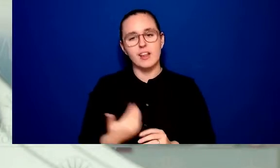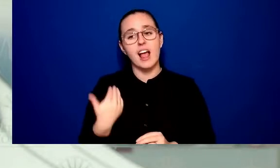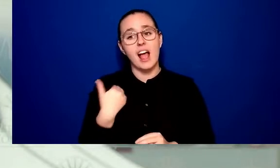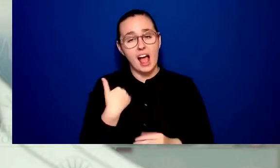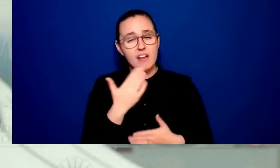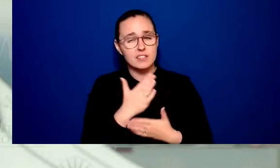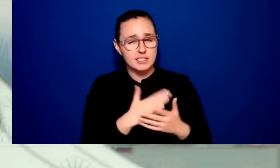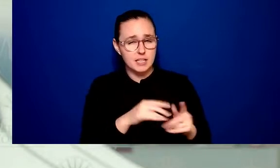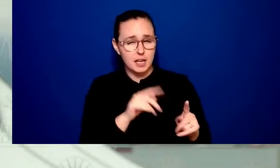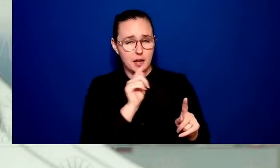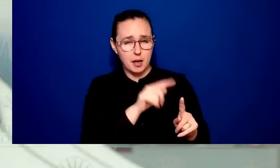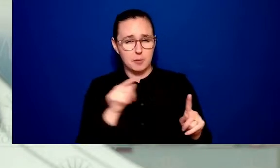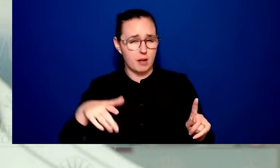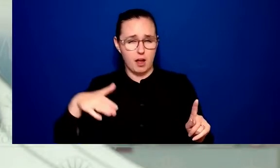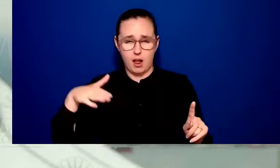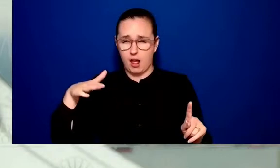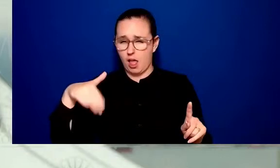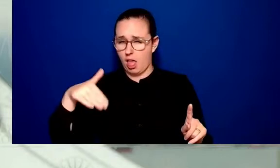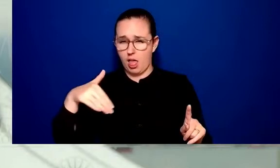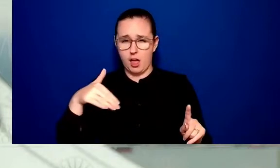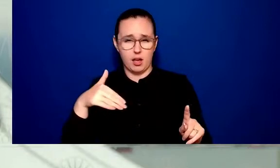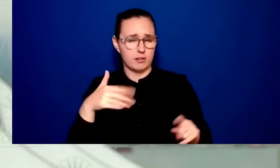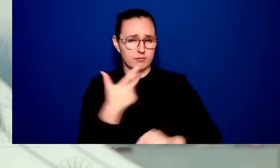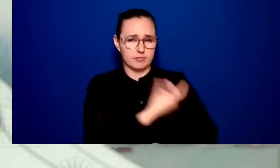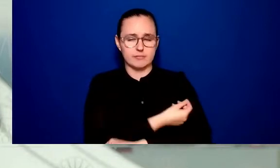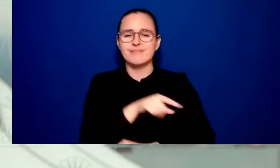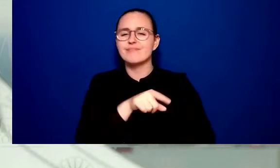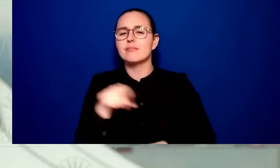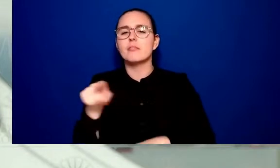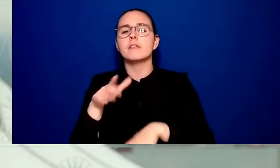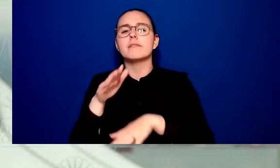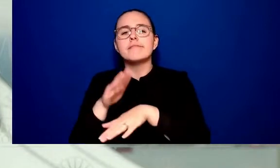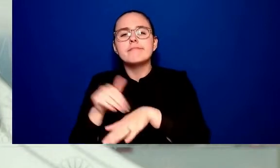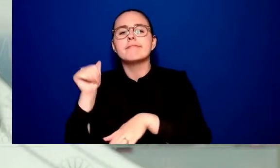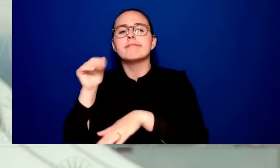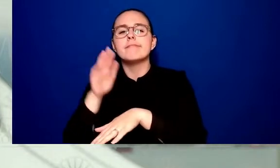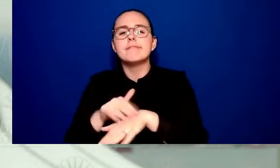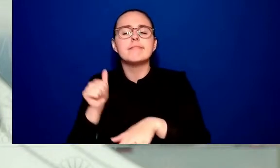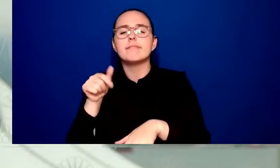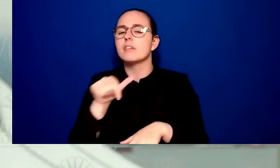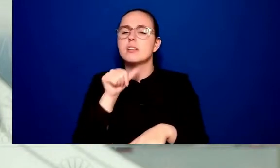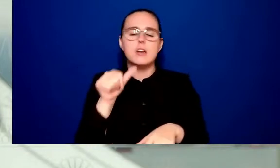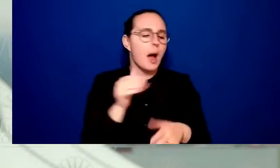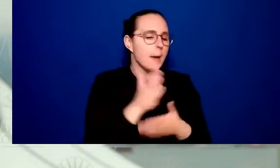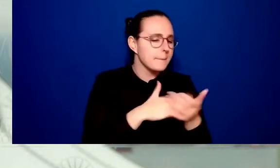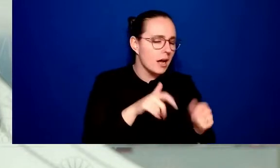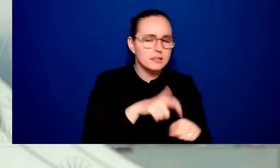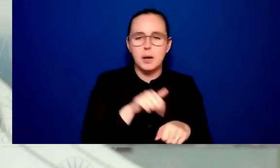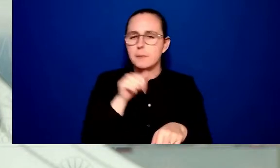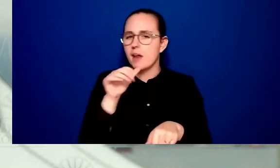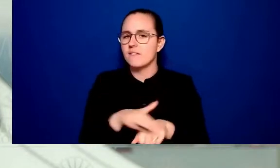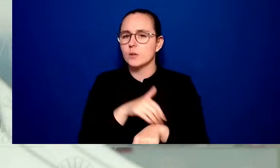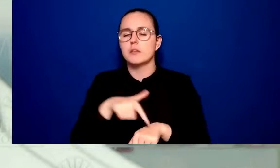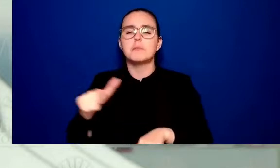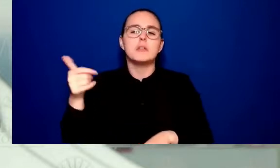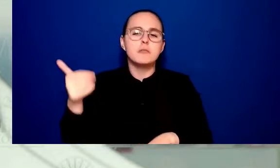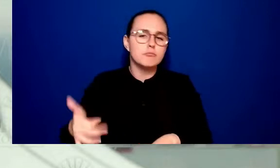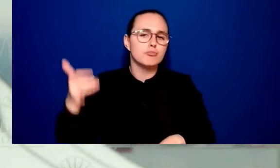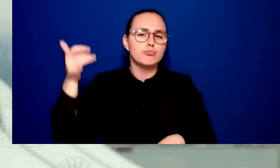its effect isn't um, and vaccination rate is very high